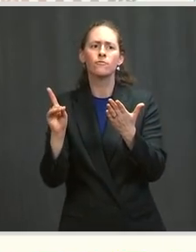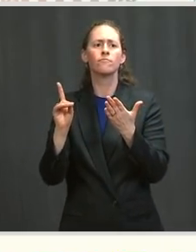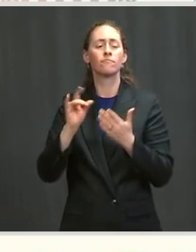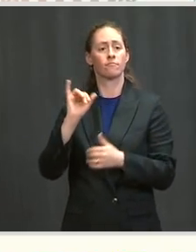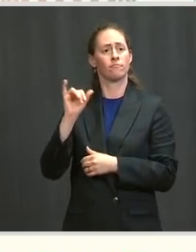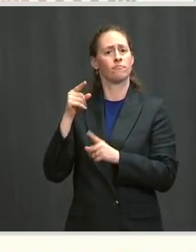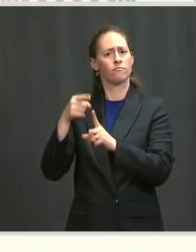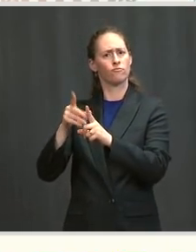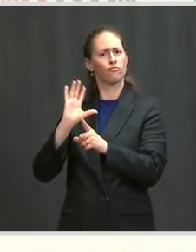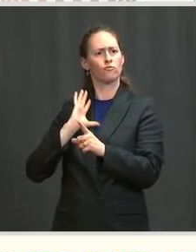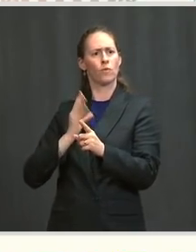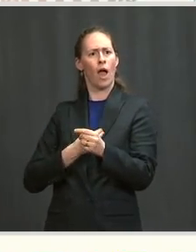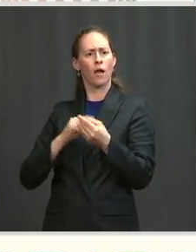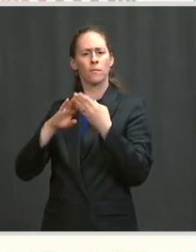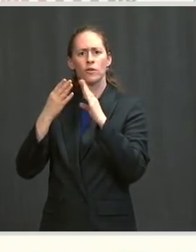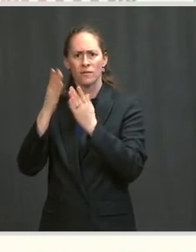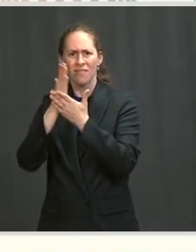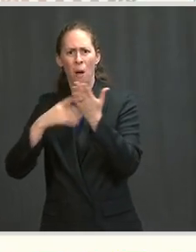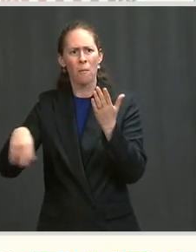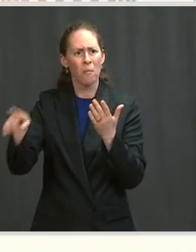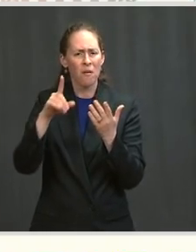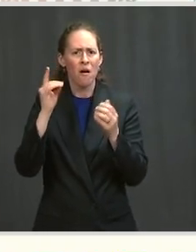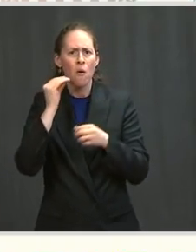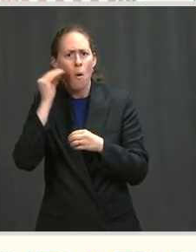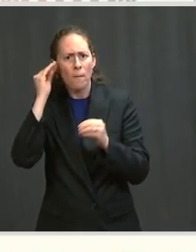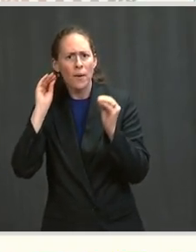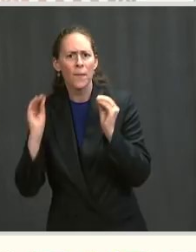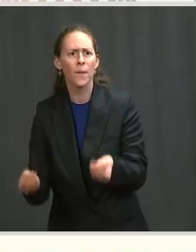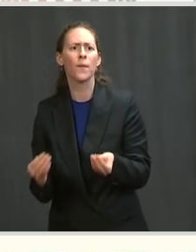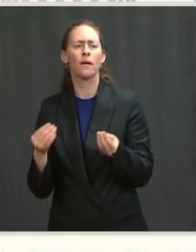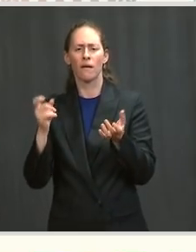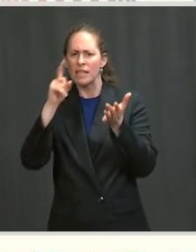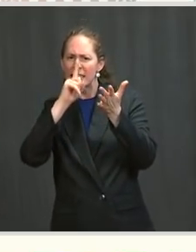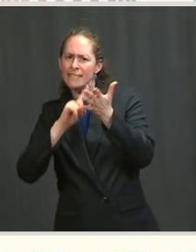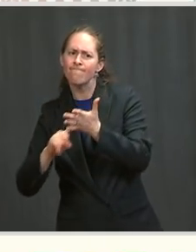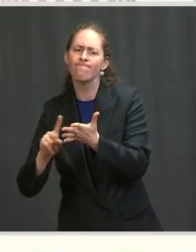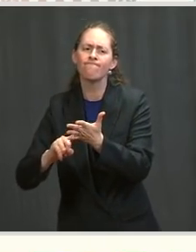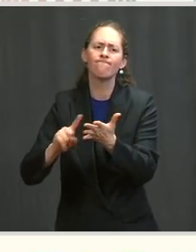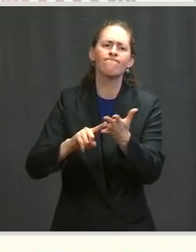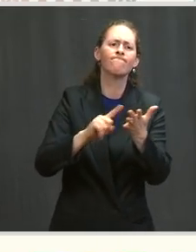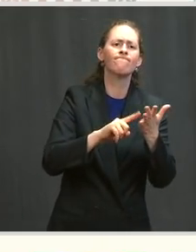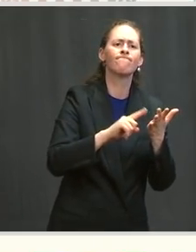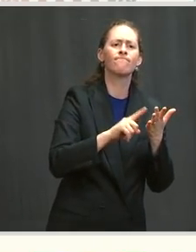The Consumer Financial Protection Bureau announced it would work to combat discrimination